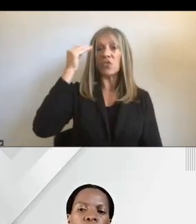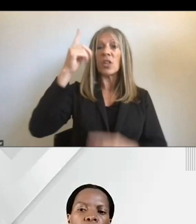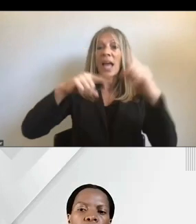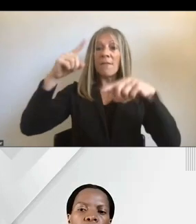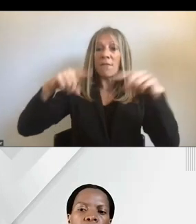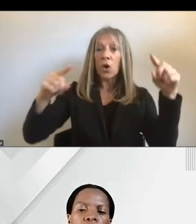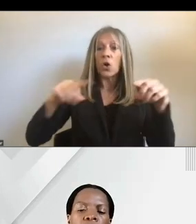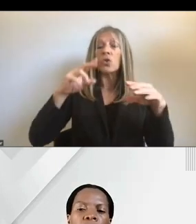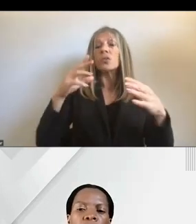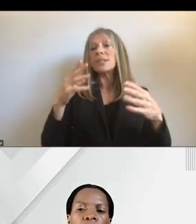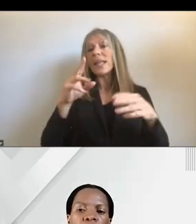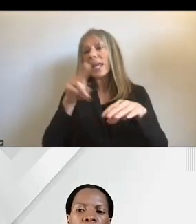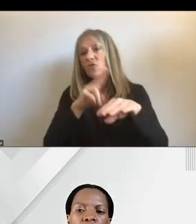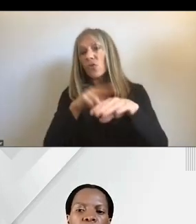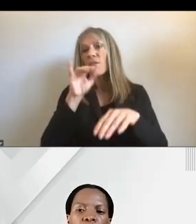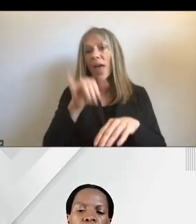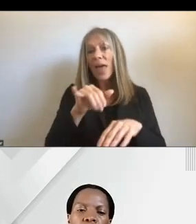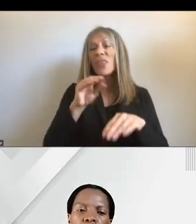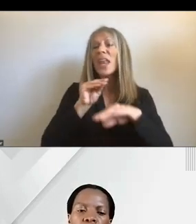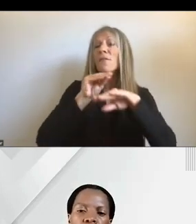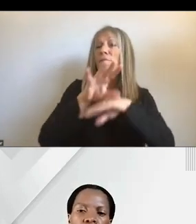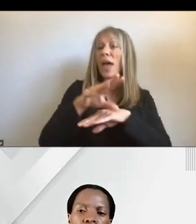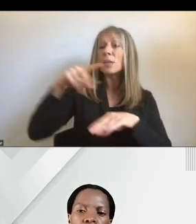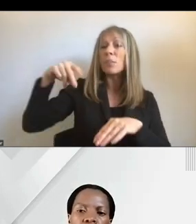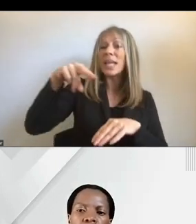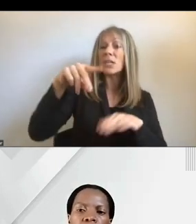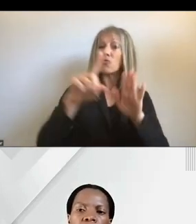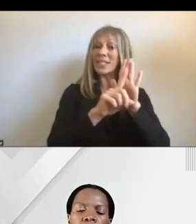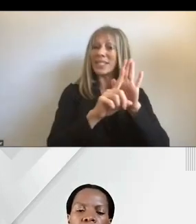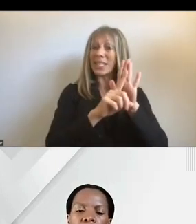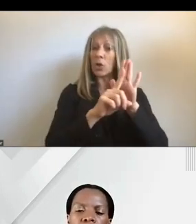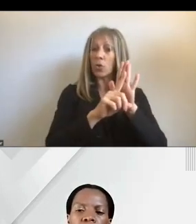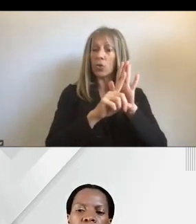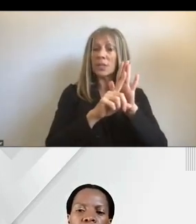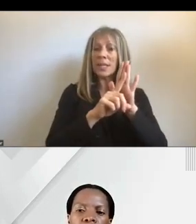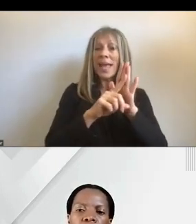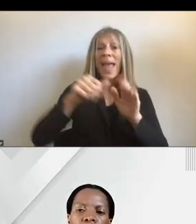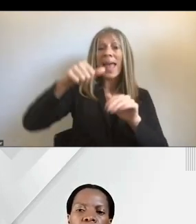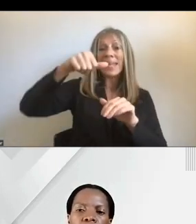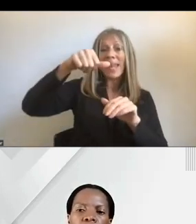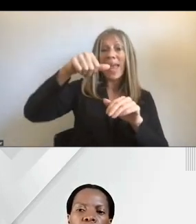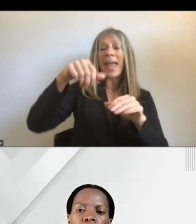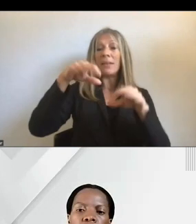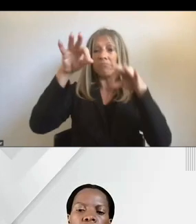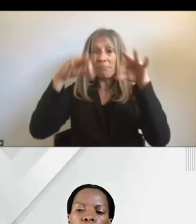of alterations that affect pedestrian signals, and declined in the final guidelines to list